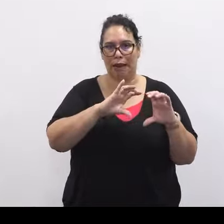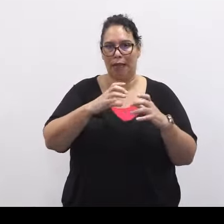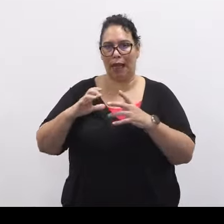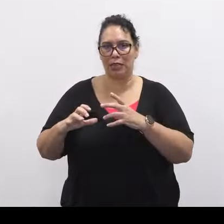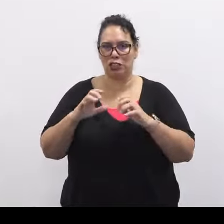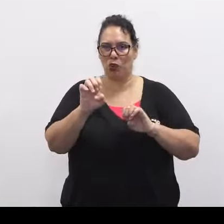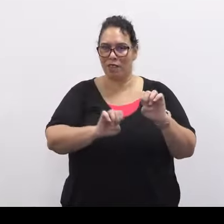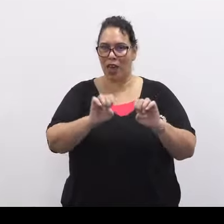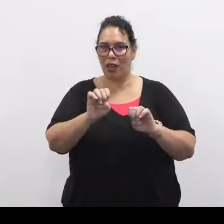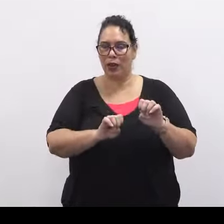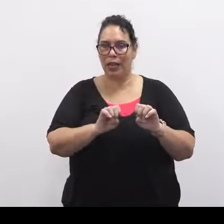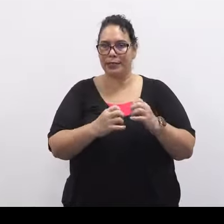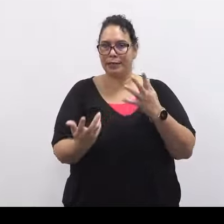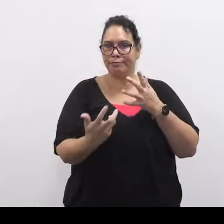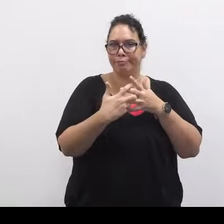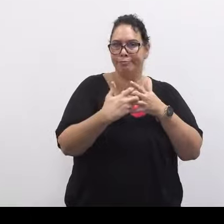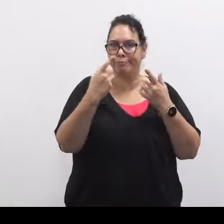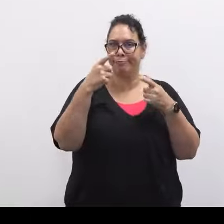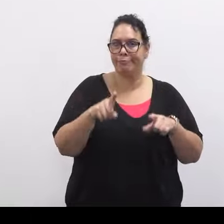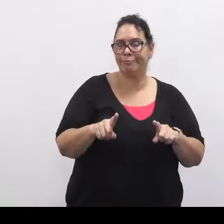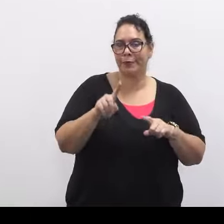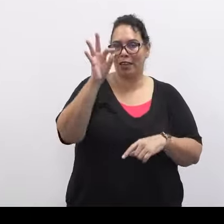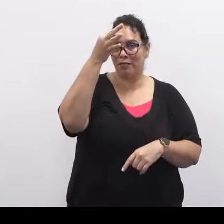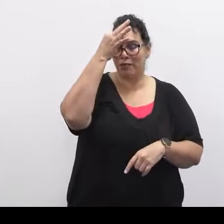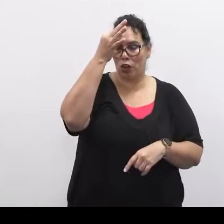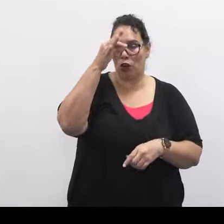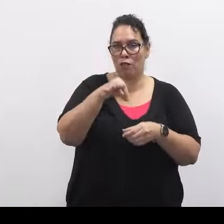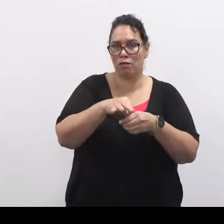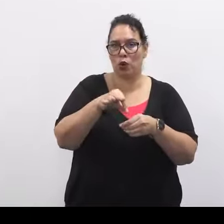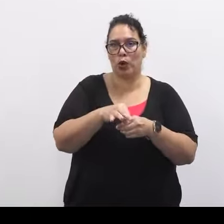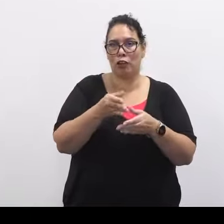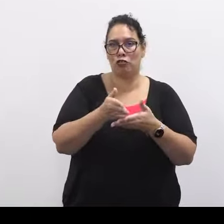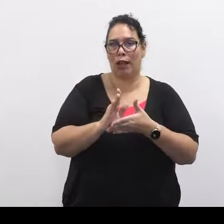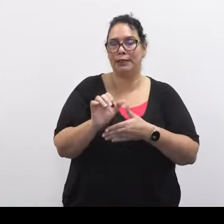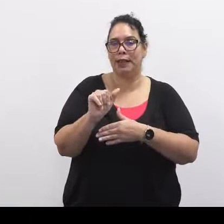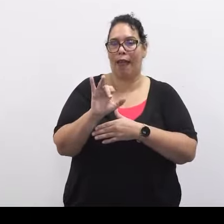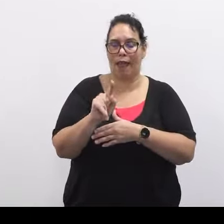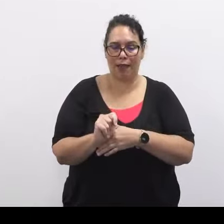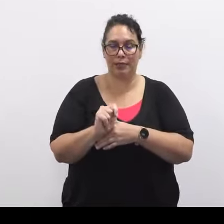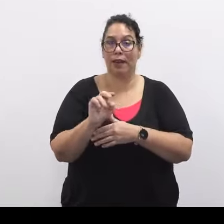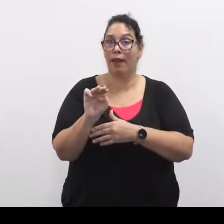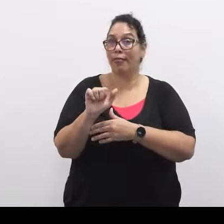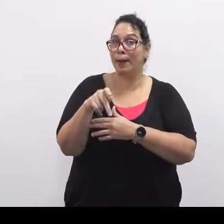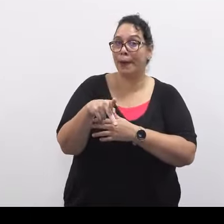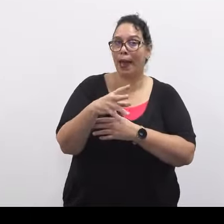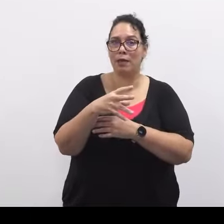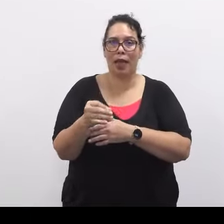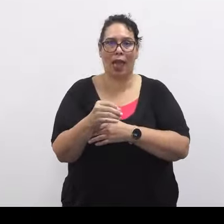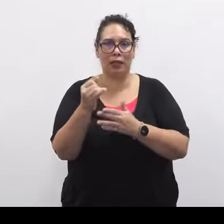with the federal Voting Rights Act. I'll say there are maps as well as our drafting process have been thoroughly reviewed